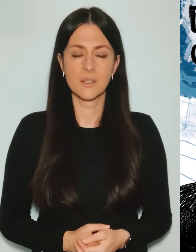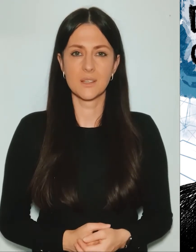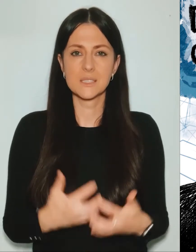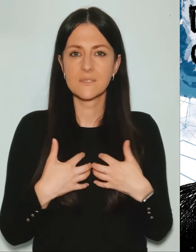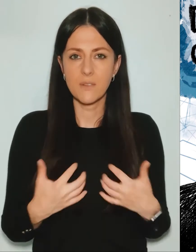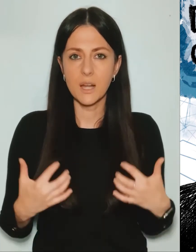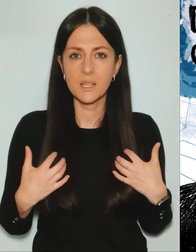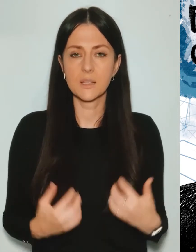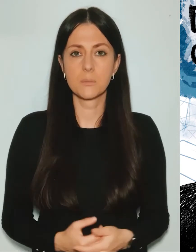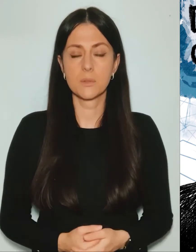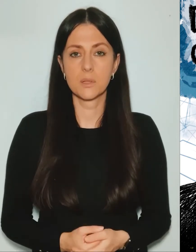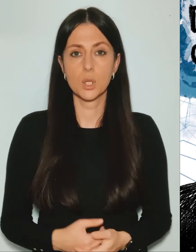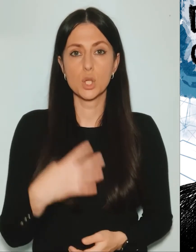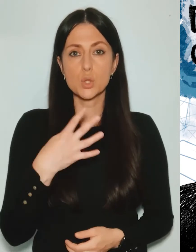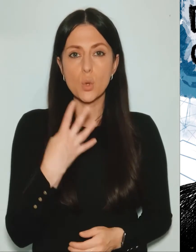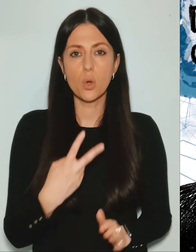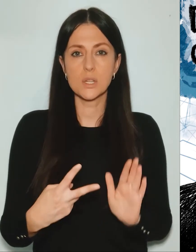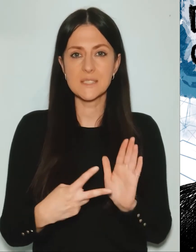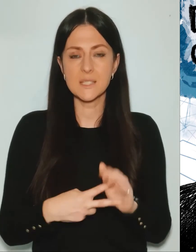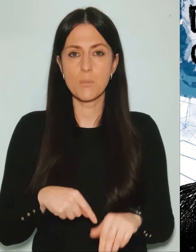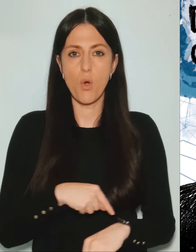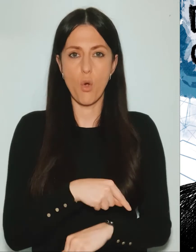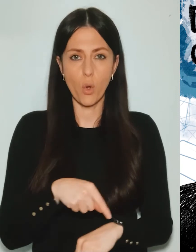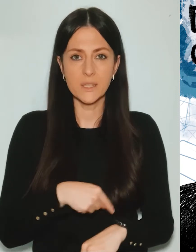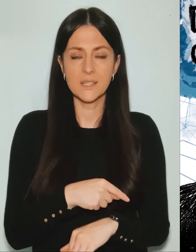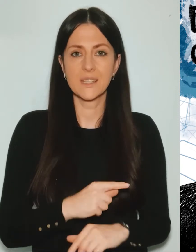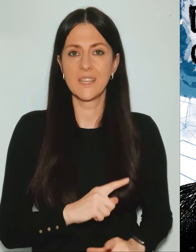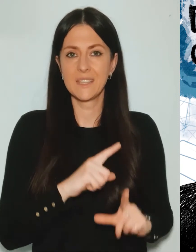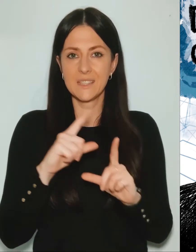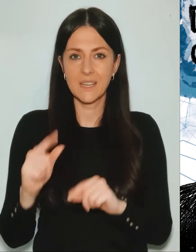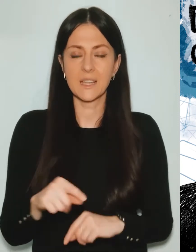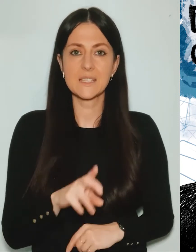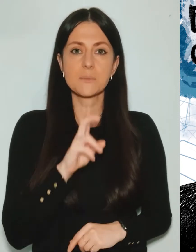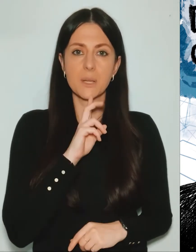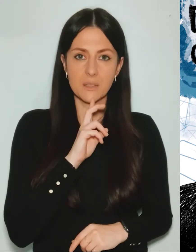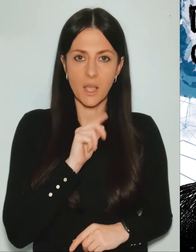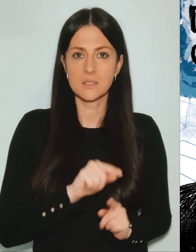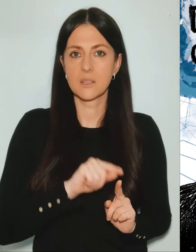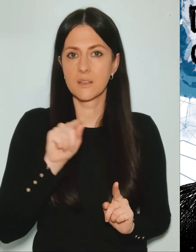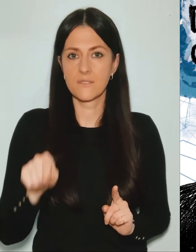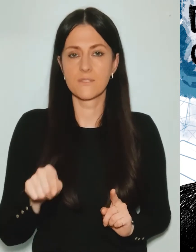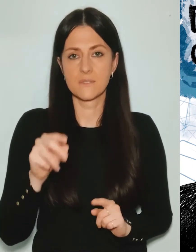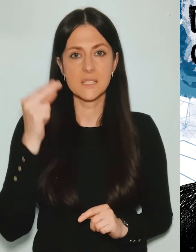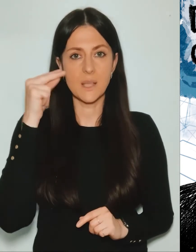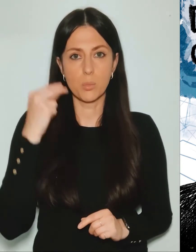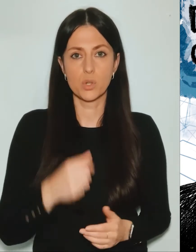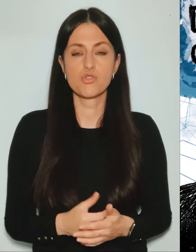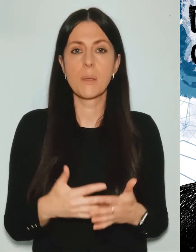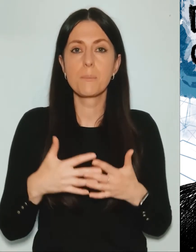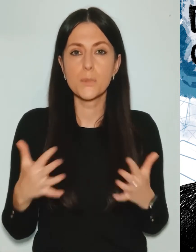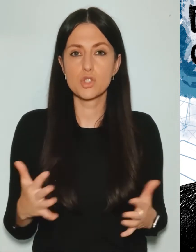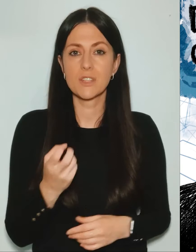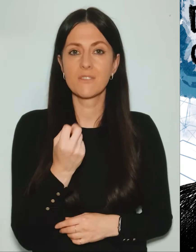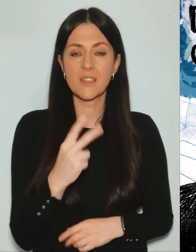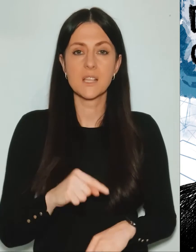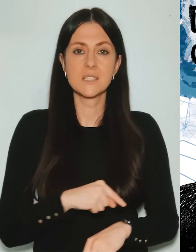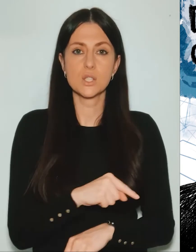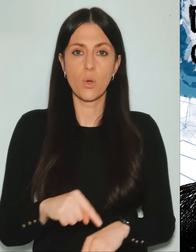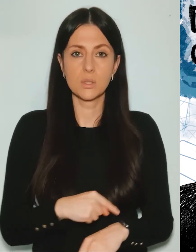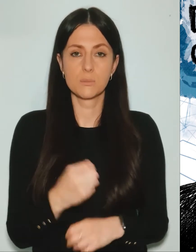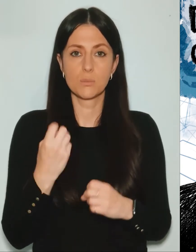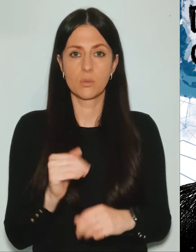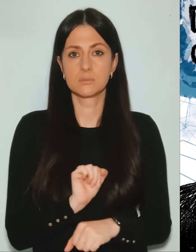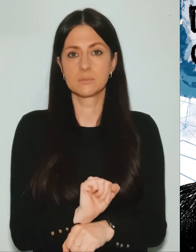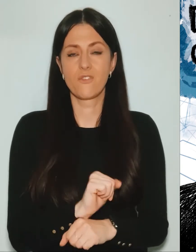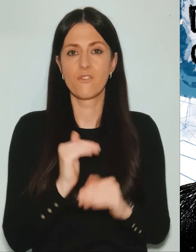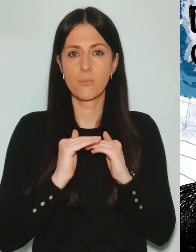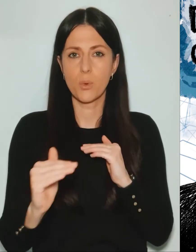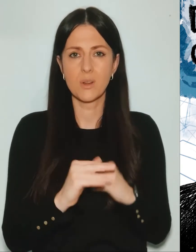We were going for 47 hours from Berdyansk to Zaporizhzhya. More than 12 hours stood simply in the field – without food, without water.